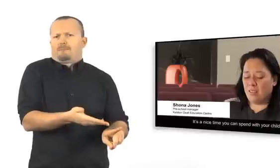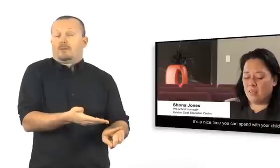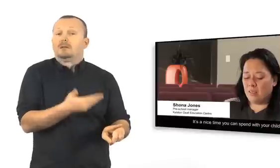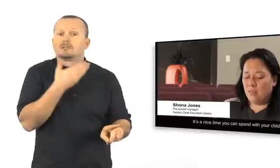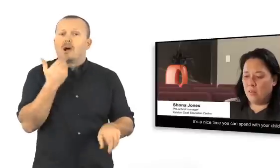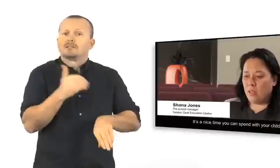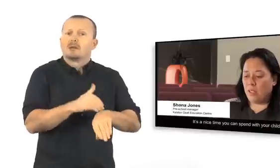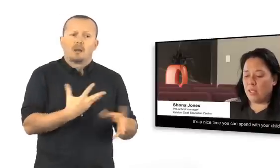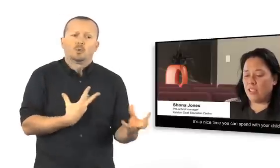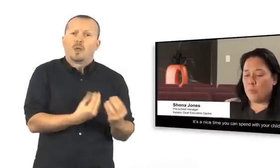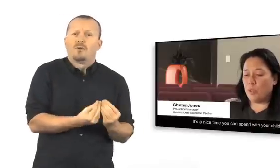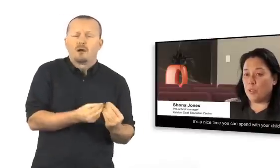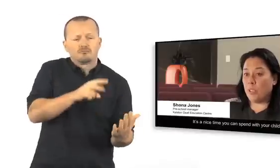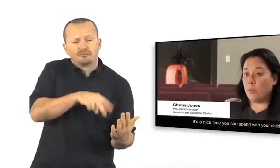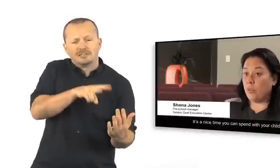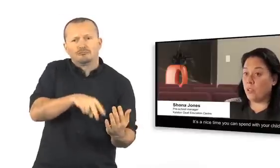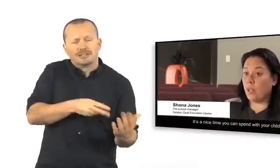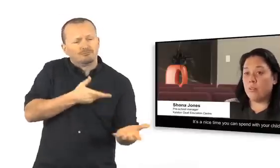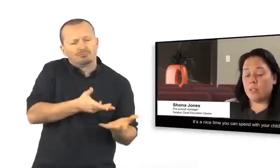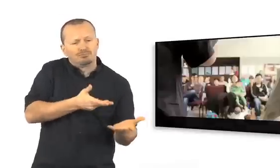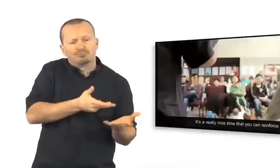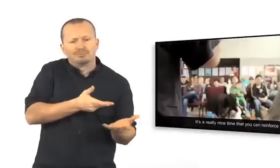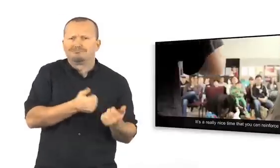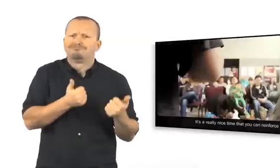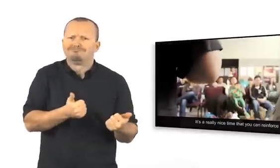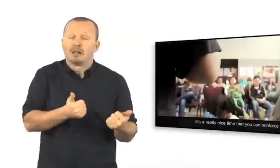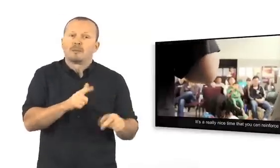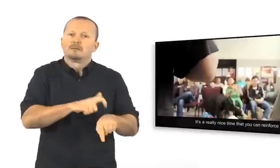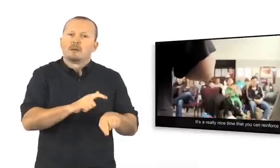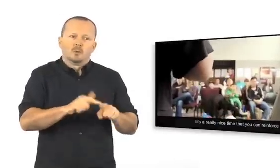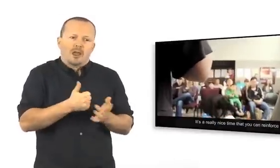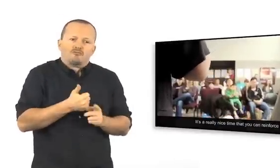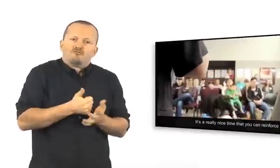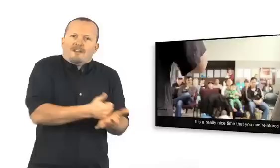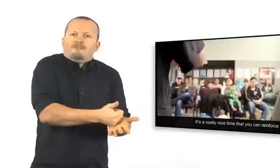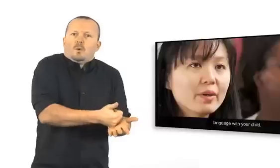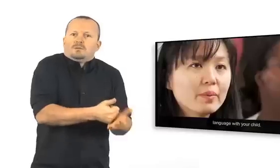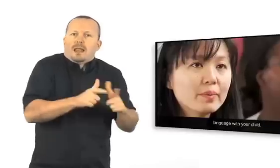It’s a nice time you can spend with your child. It’s a really nice time that you can reinforce